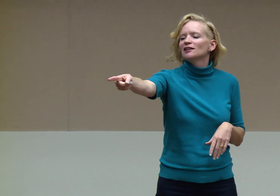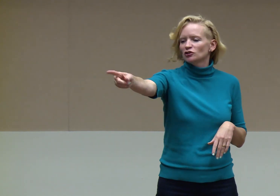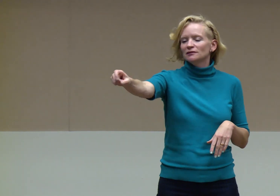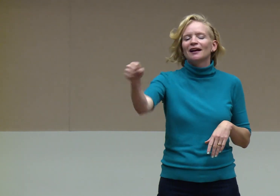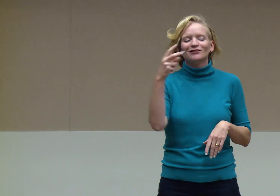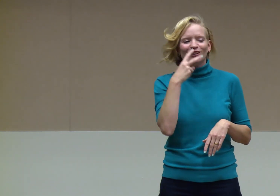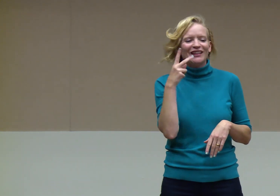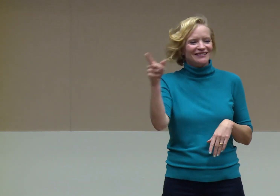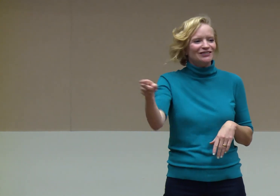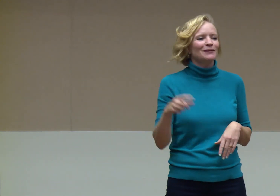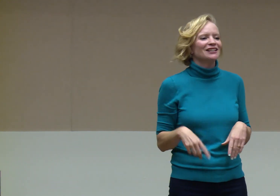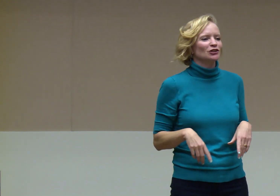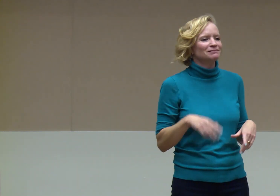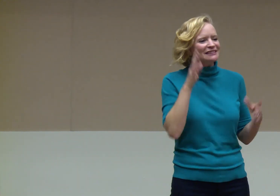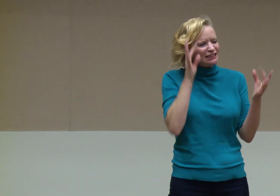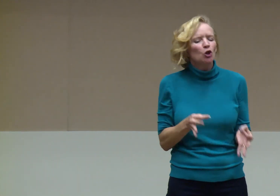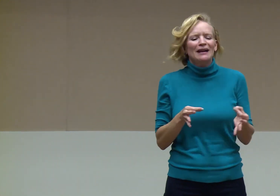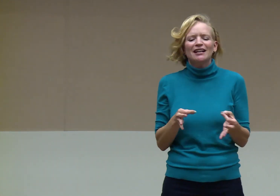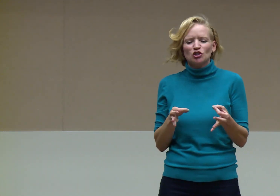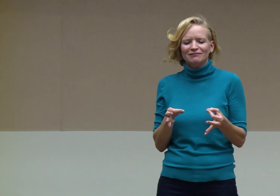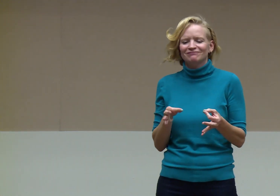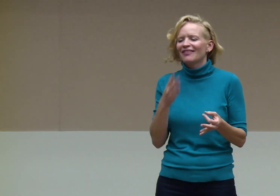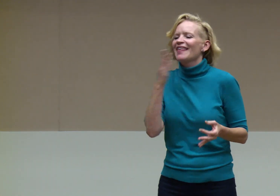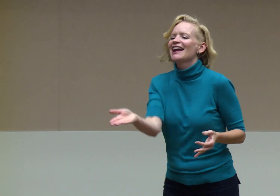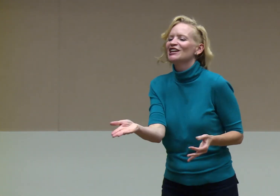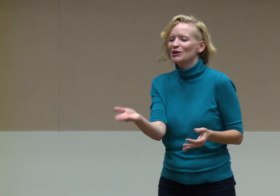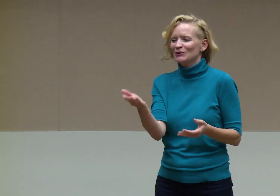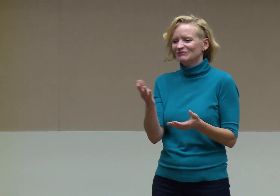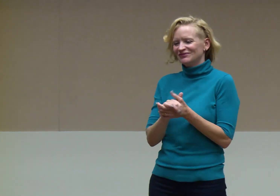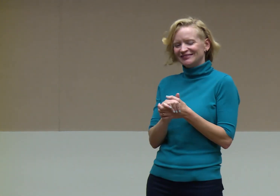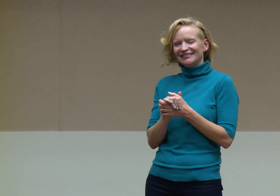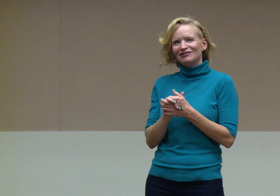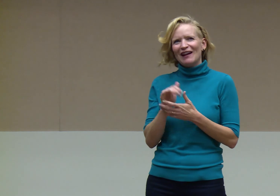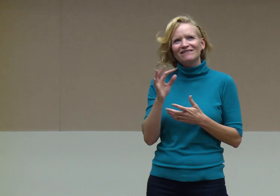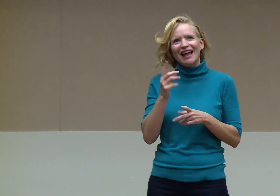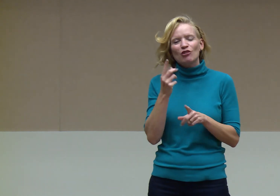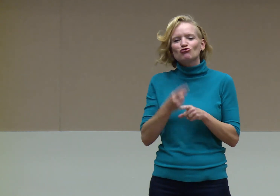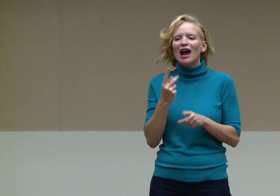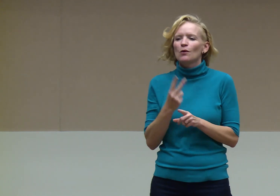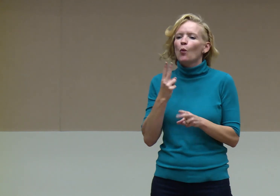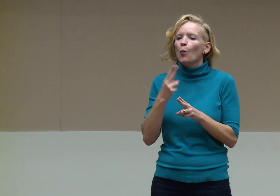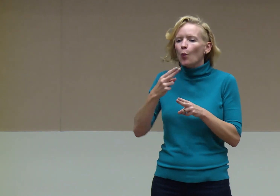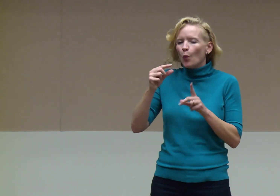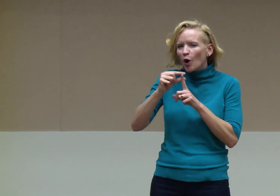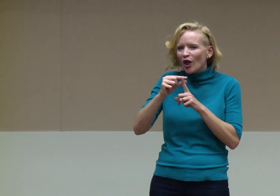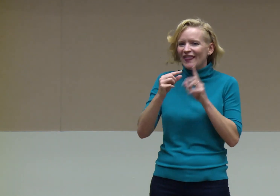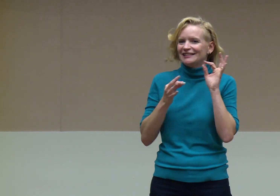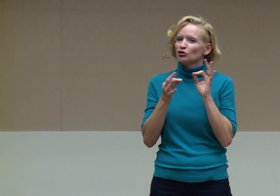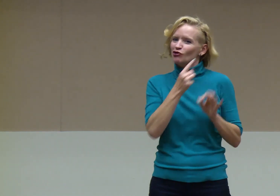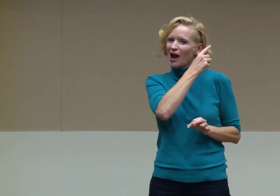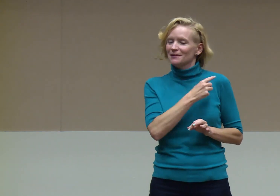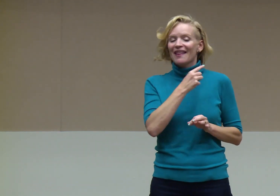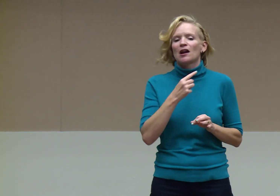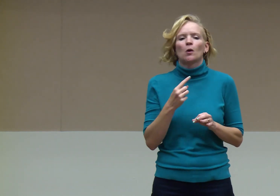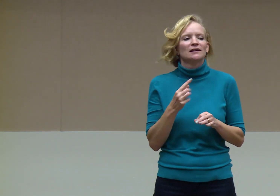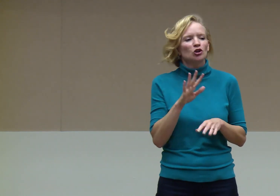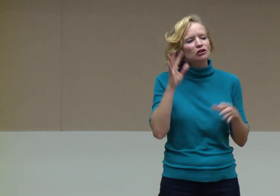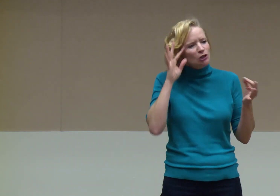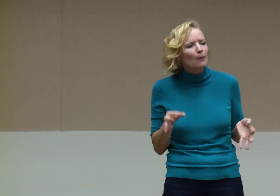Determination, that's the word. Caught the interpreter. Yeah. Thank you, Matt. Tried to find that right word. I just wanted to fit it in there.